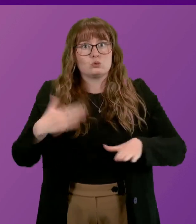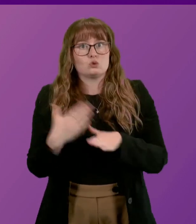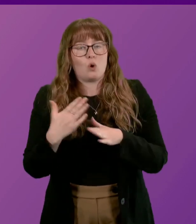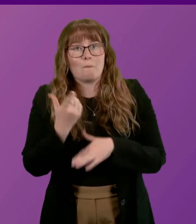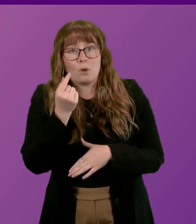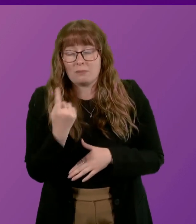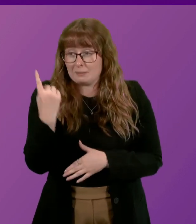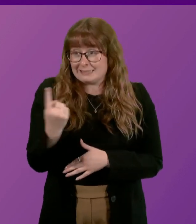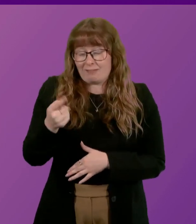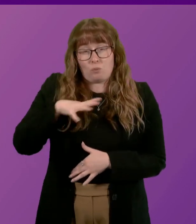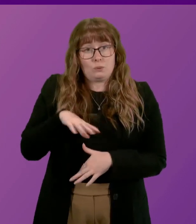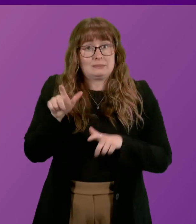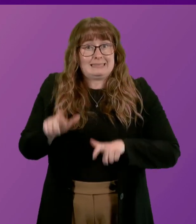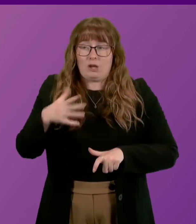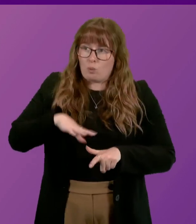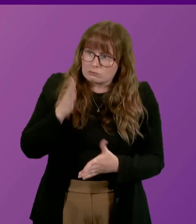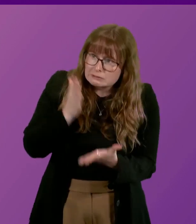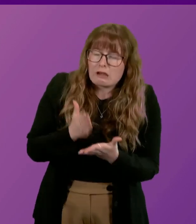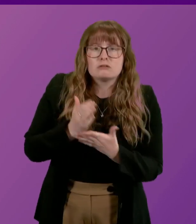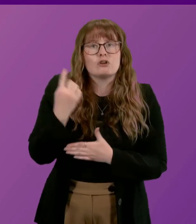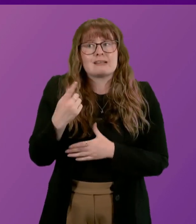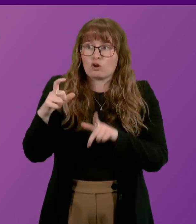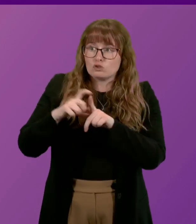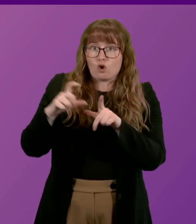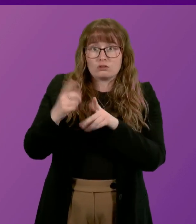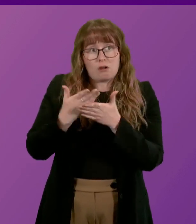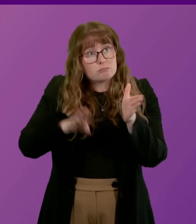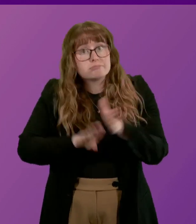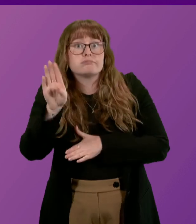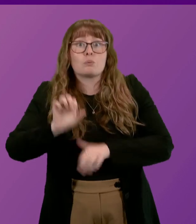She wishes certainty for her and her daughter, who is excelling at Cleveden secondary school.